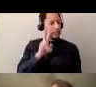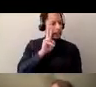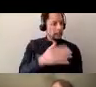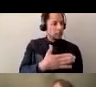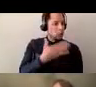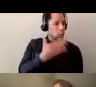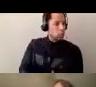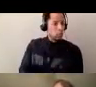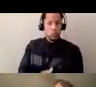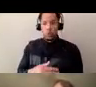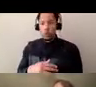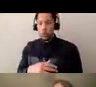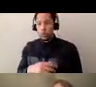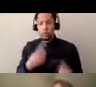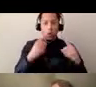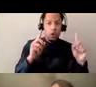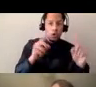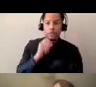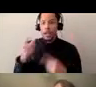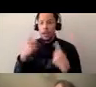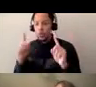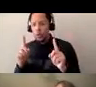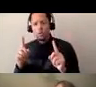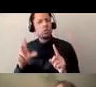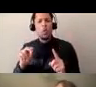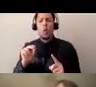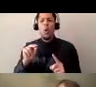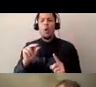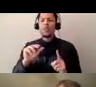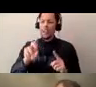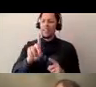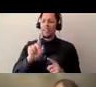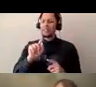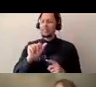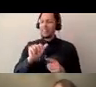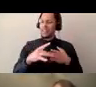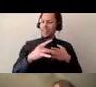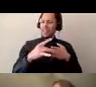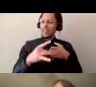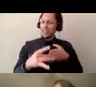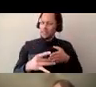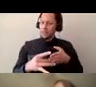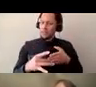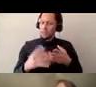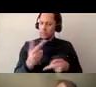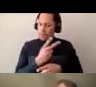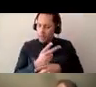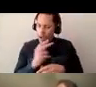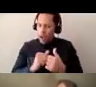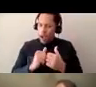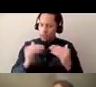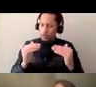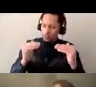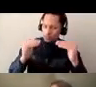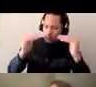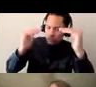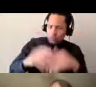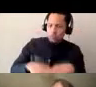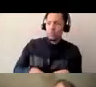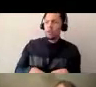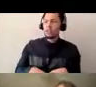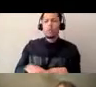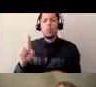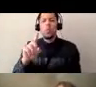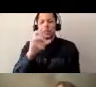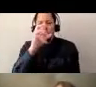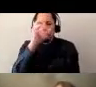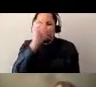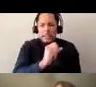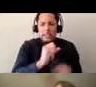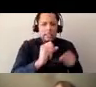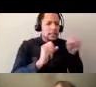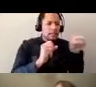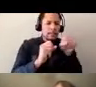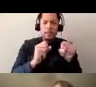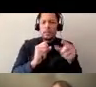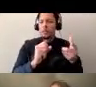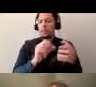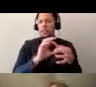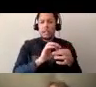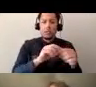you go, to adapt to see if there are any gaps among groups or issue areas.